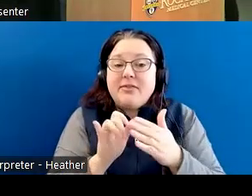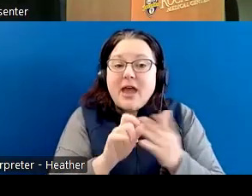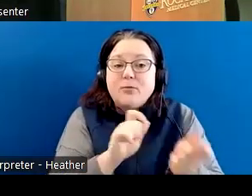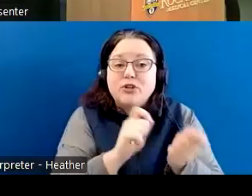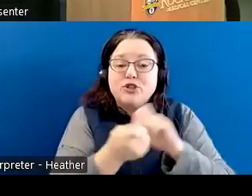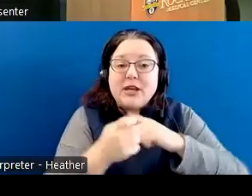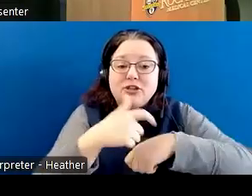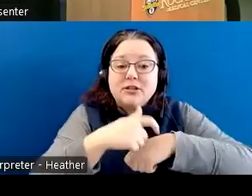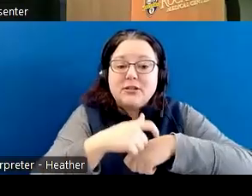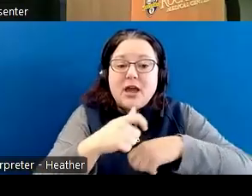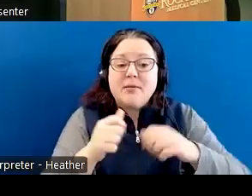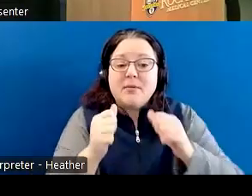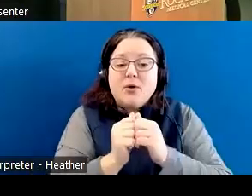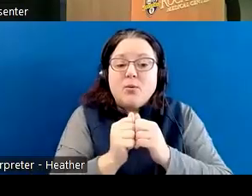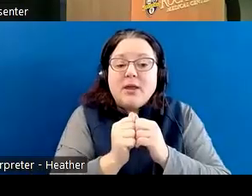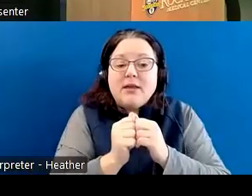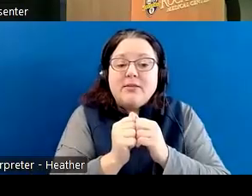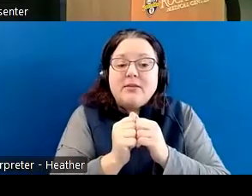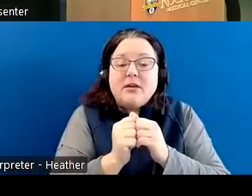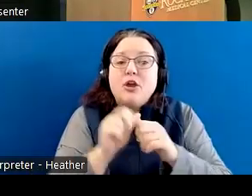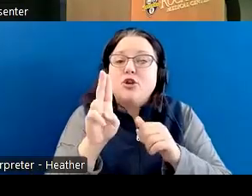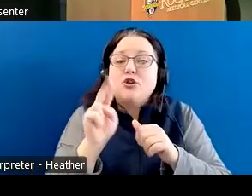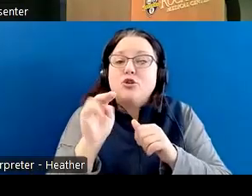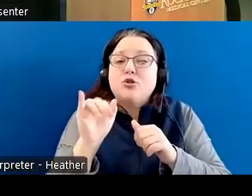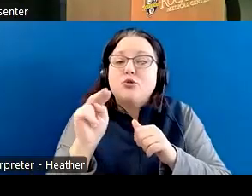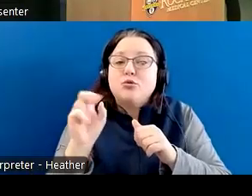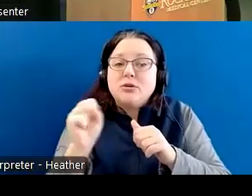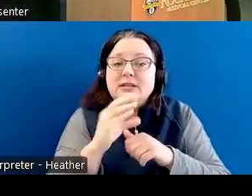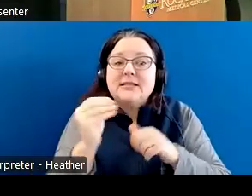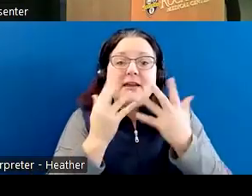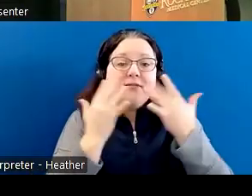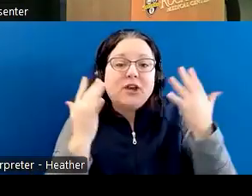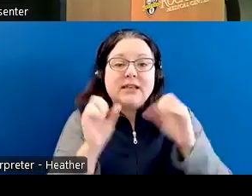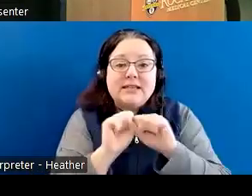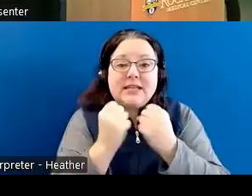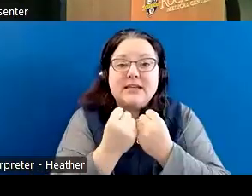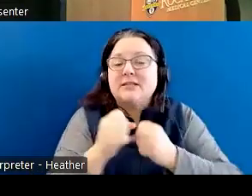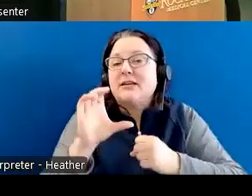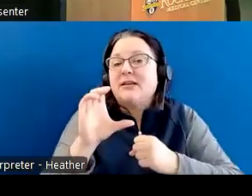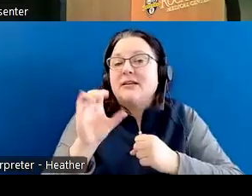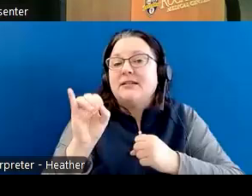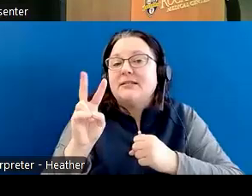mutual aid effort. where unions, friendly societies, uh civic societies really provided